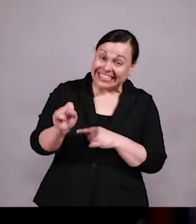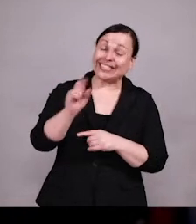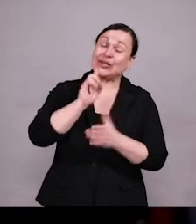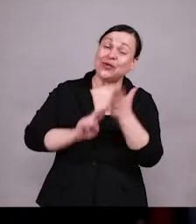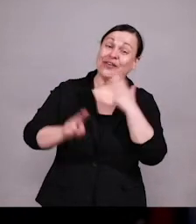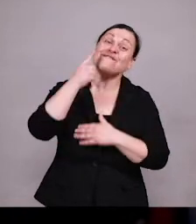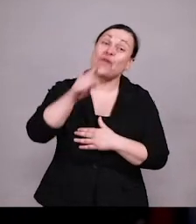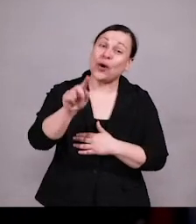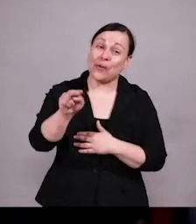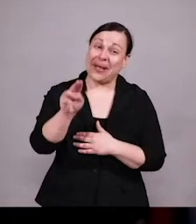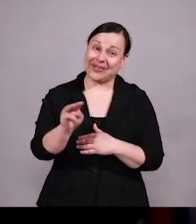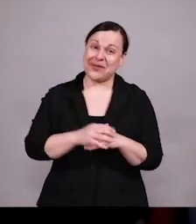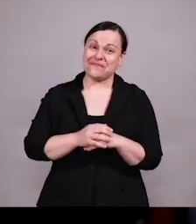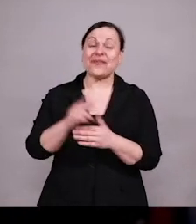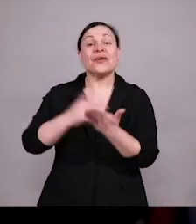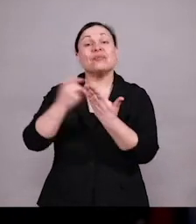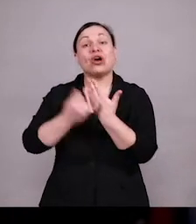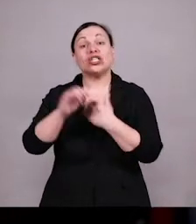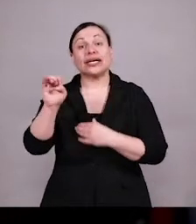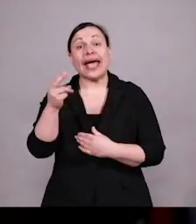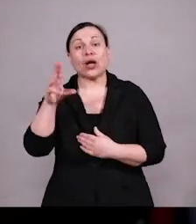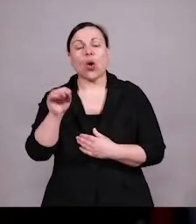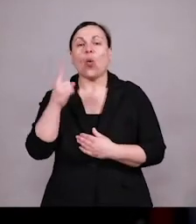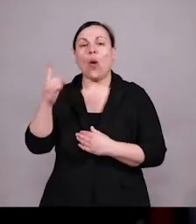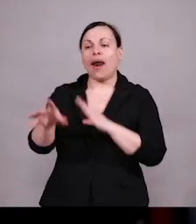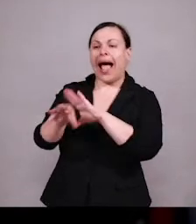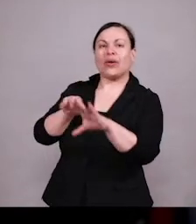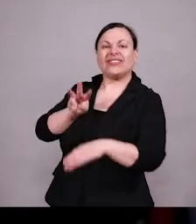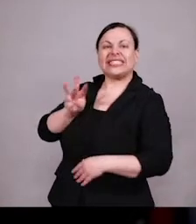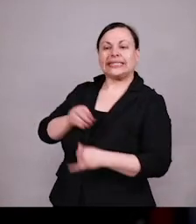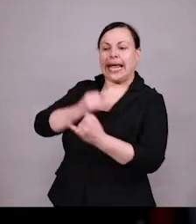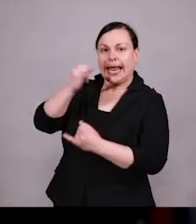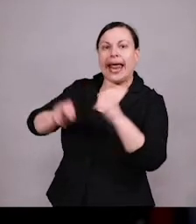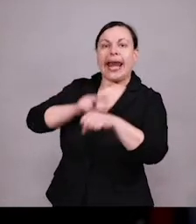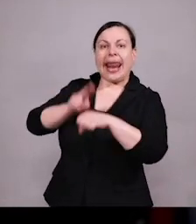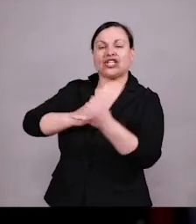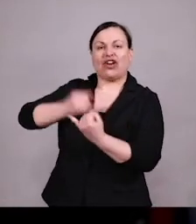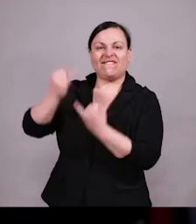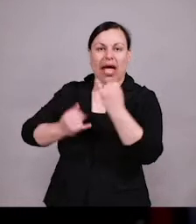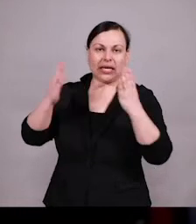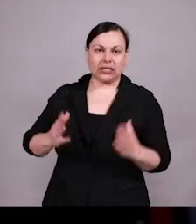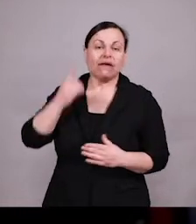Project ECHO is one of six national finalists for the prestigious MaCarthur 100 and Change